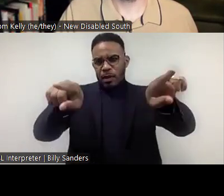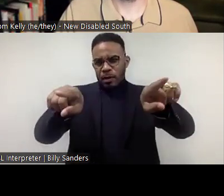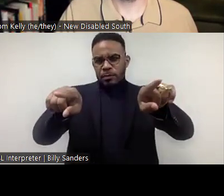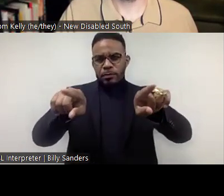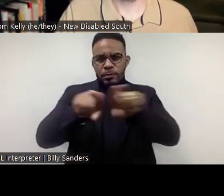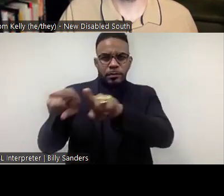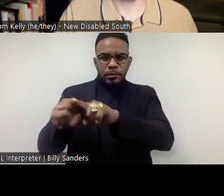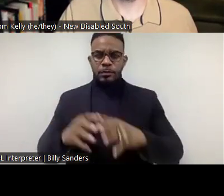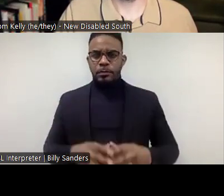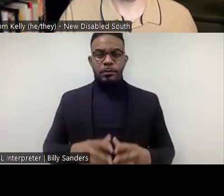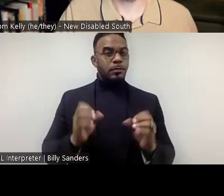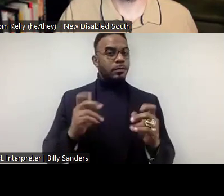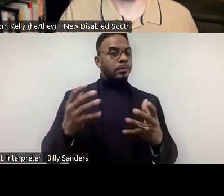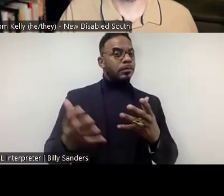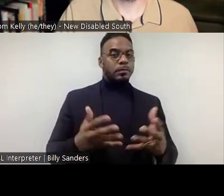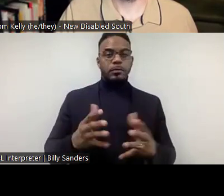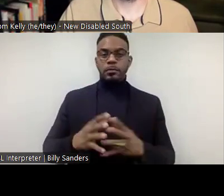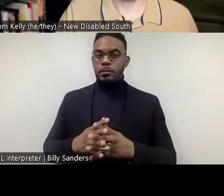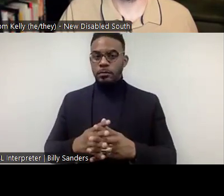speakers are with in the chat, and we will send those out as